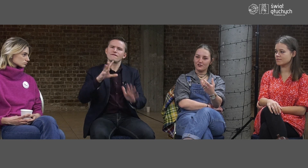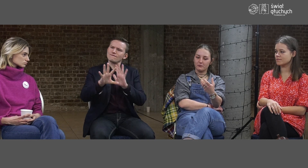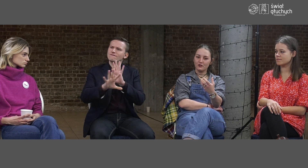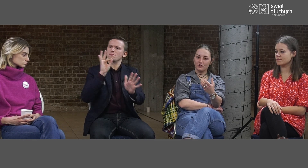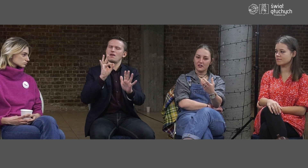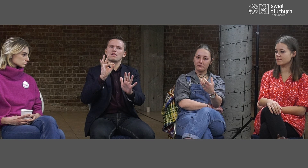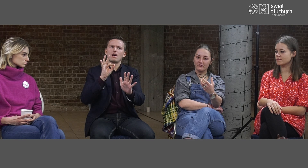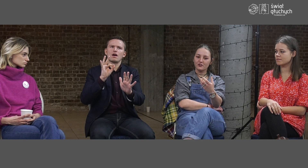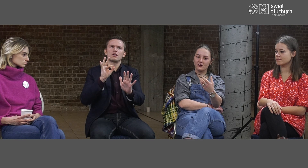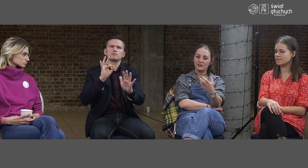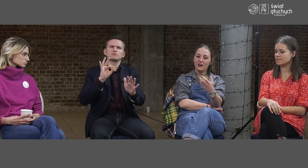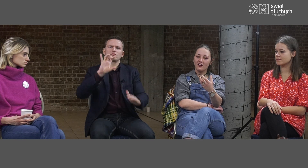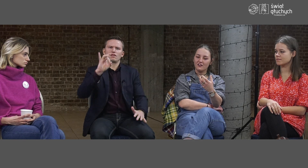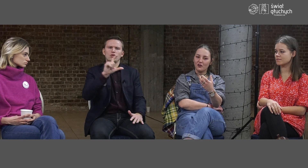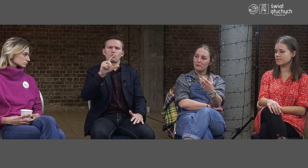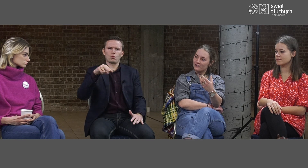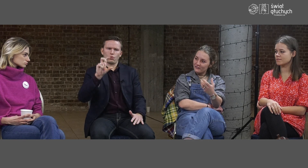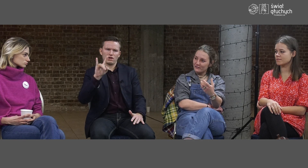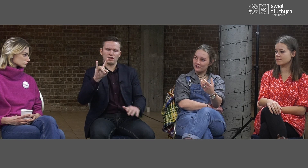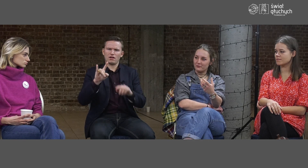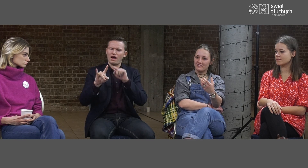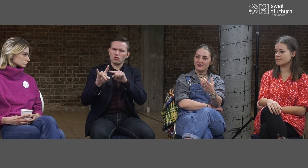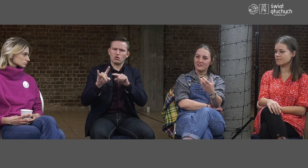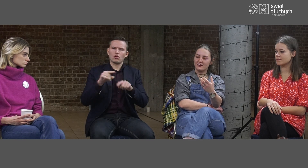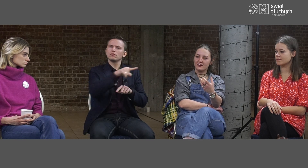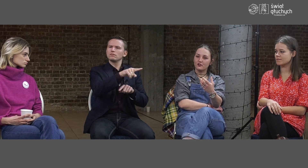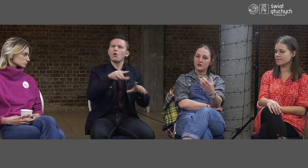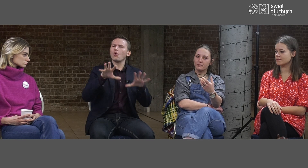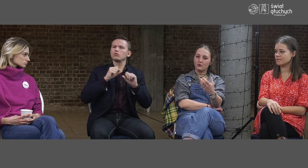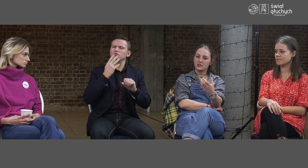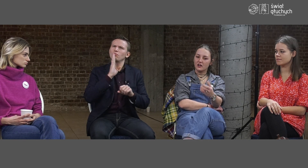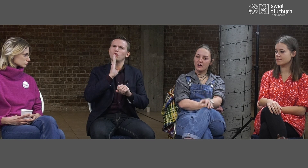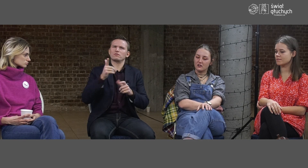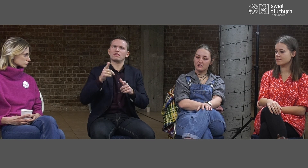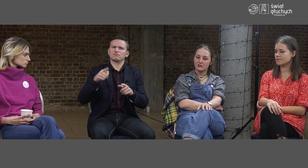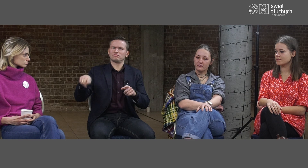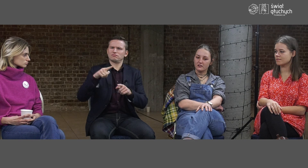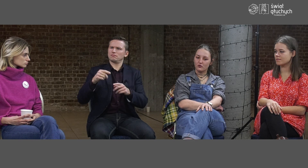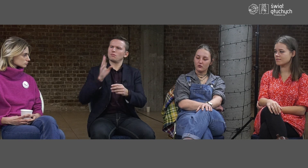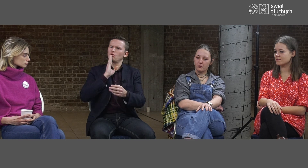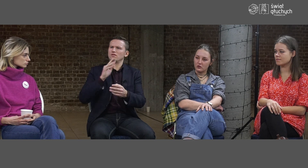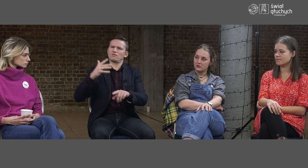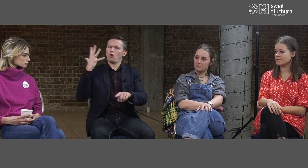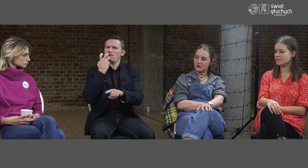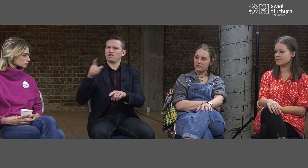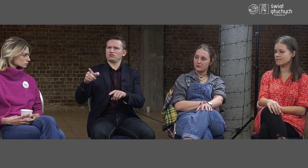which is, in a way, almost offensive? And why, in Polish Sign Language, the sign for "deaf"